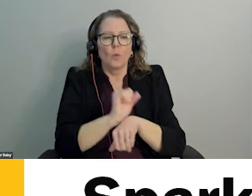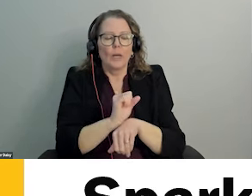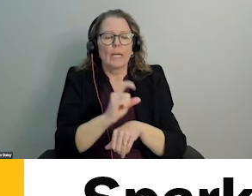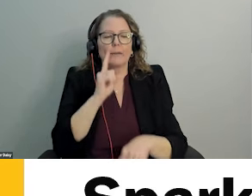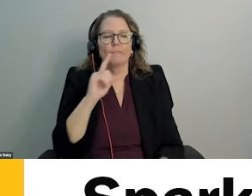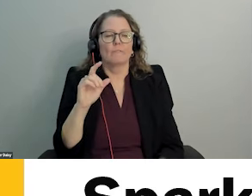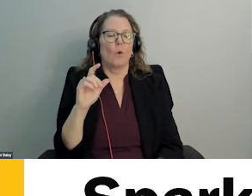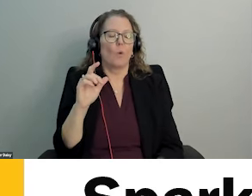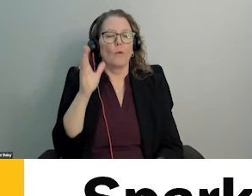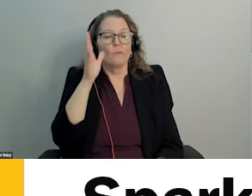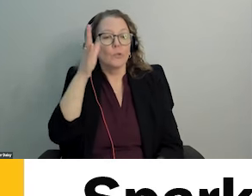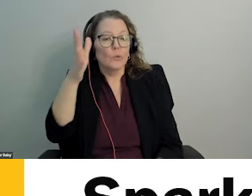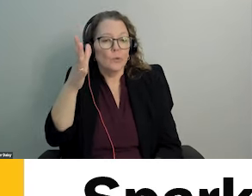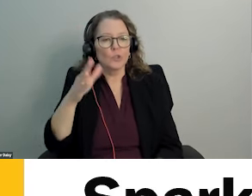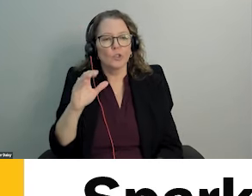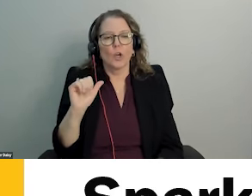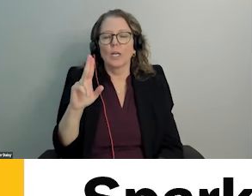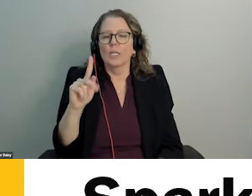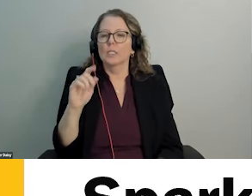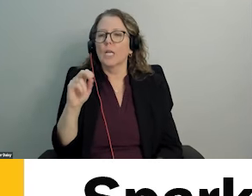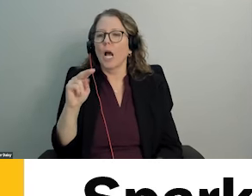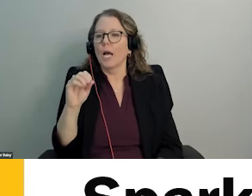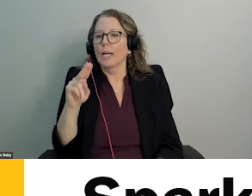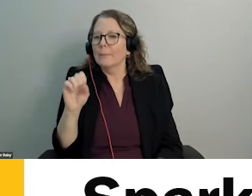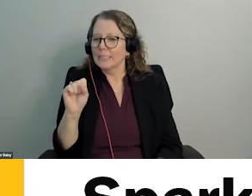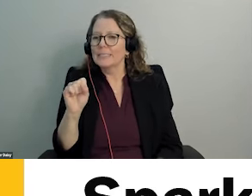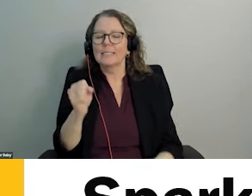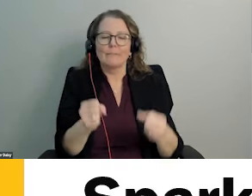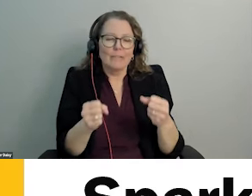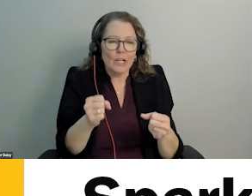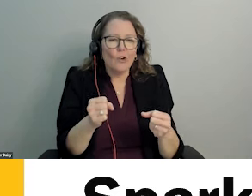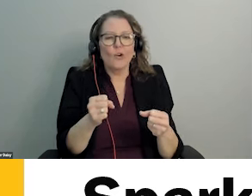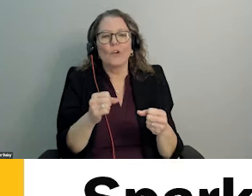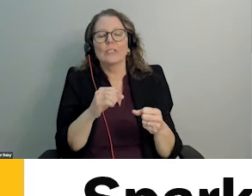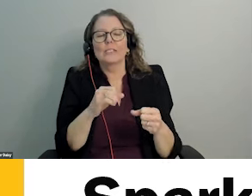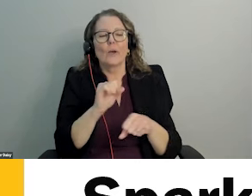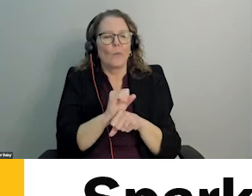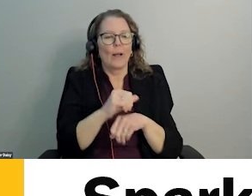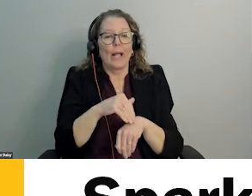and the future of 5G in vehicles, that led to working at General Motors.